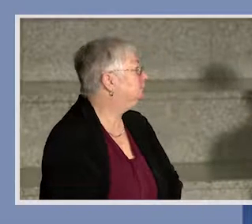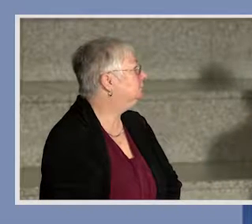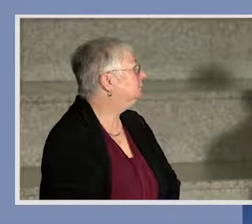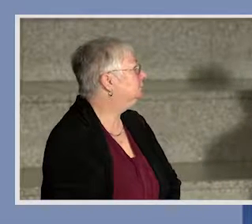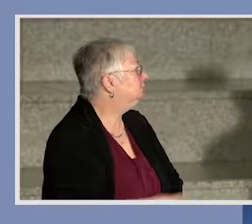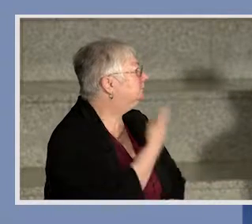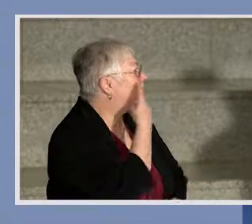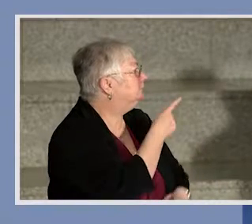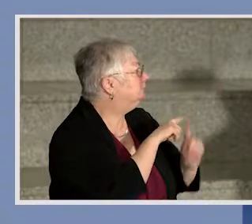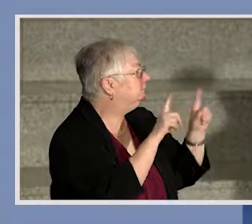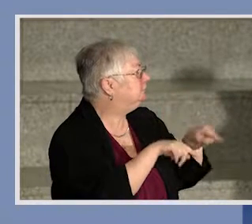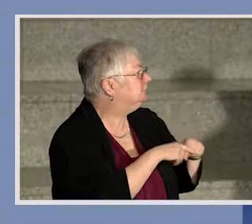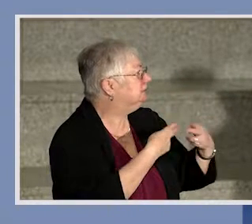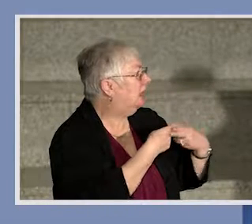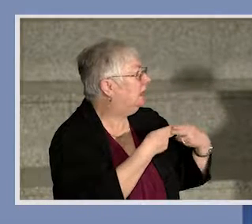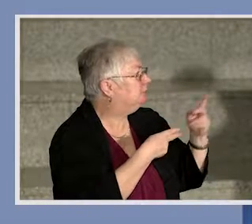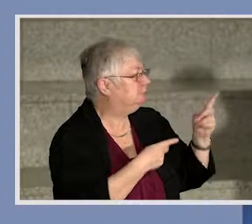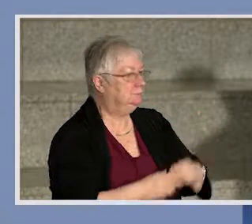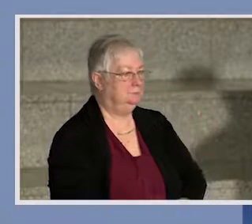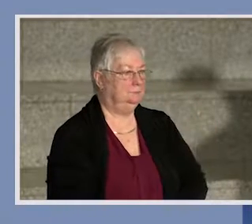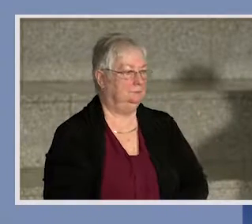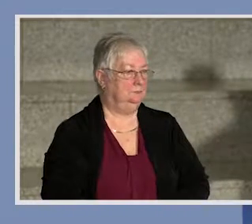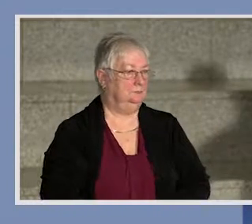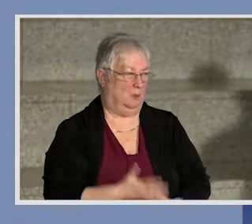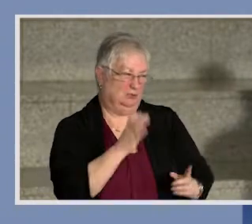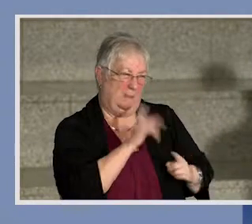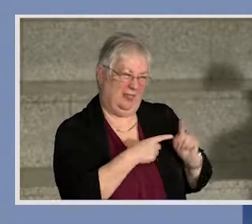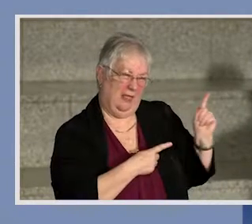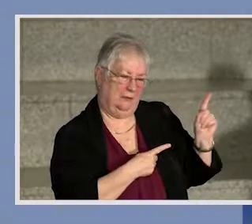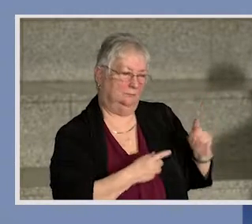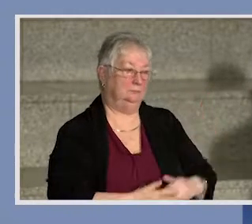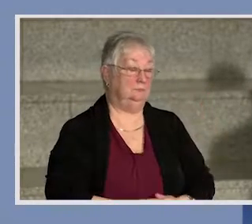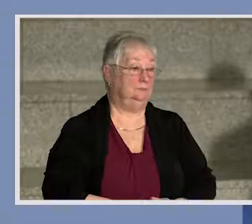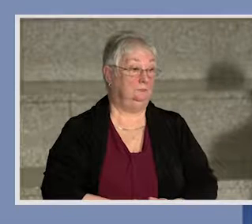FIRST YOU WILL SEE EDUCATION. 2.1 BILLION DOLLARS, THAT'S WHAT